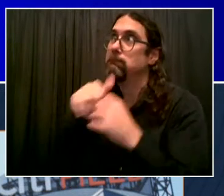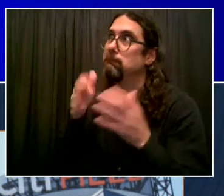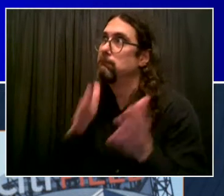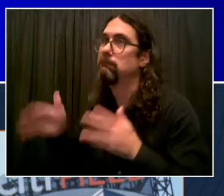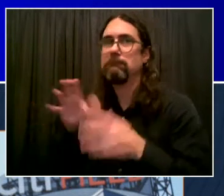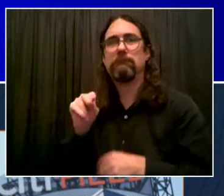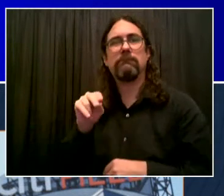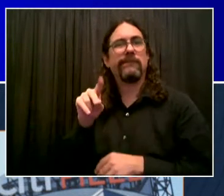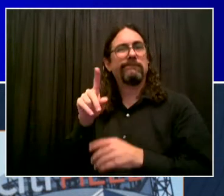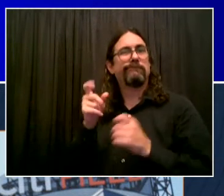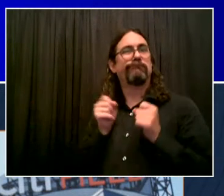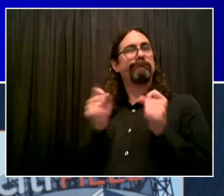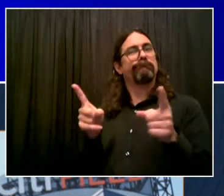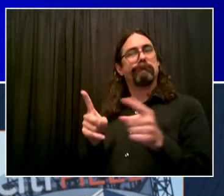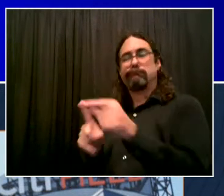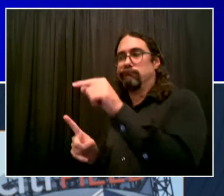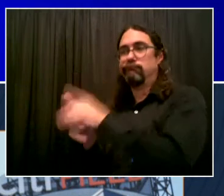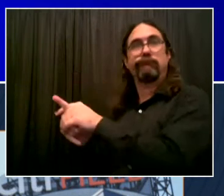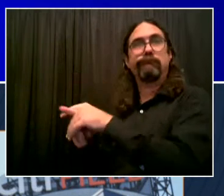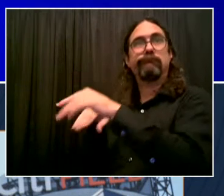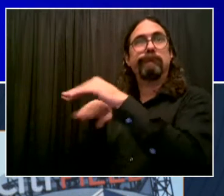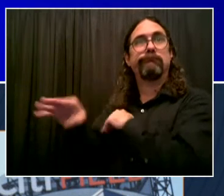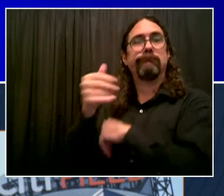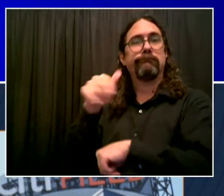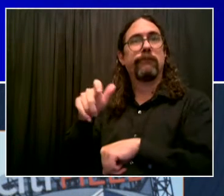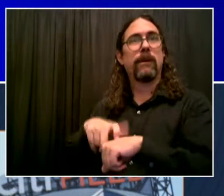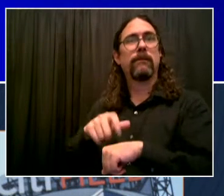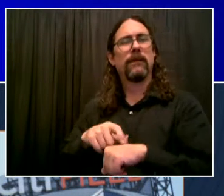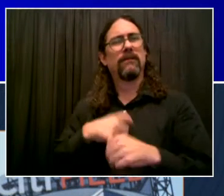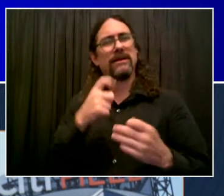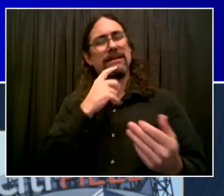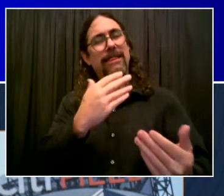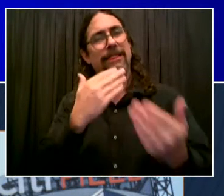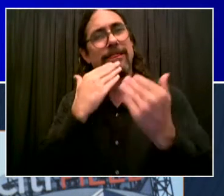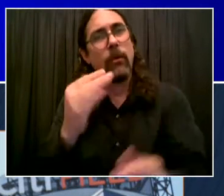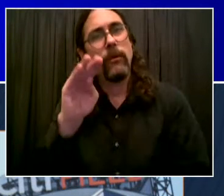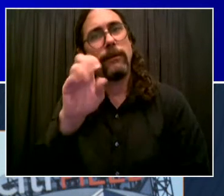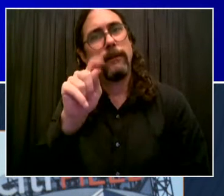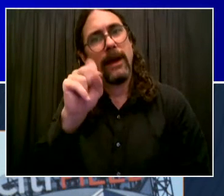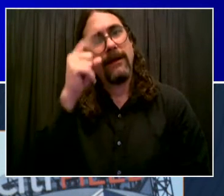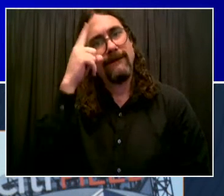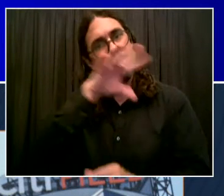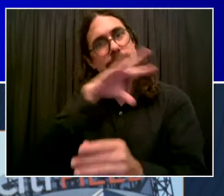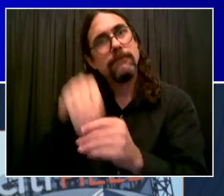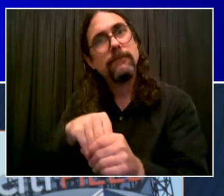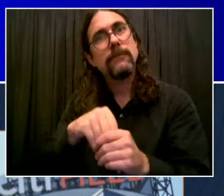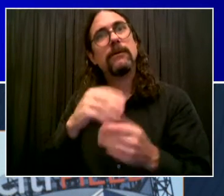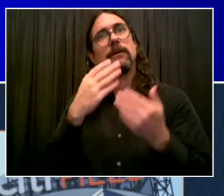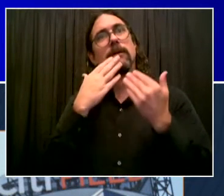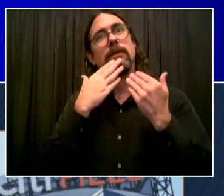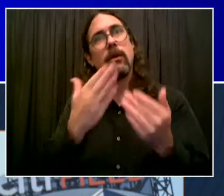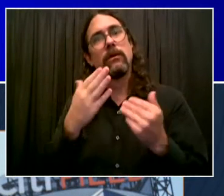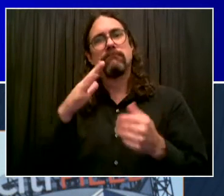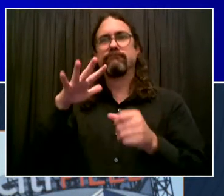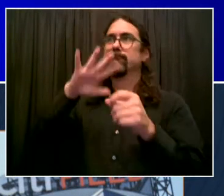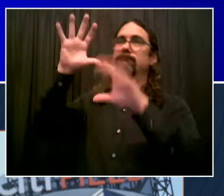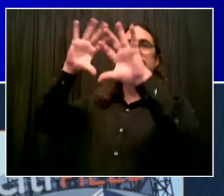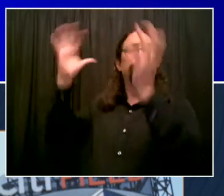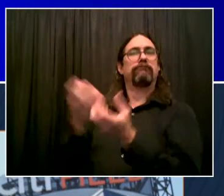ABLE TO SHOW THE POWER OF LETTING PEOPLE JUST WALK IN AND THE IMPACT THAT HAS MADE. I WANT TO THANK THE METS ORGANIZATION.